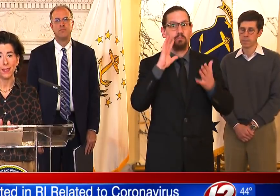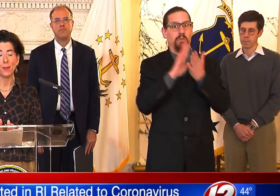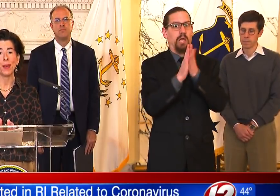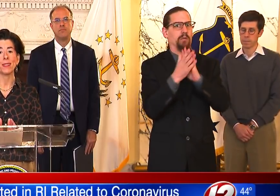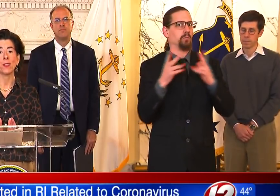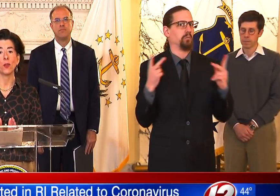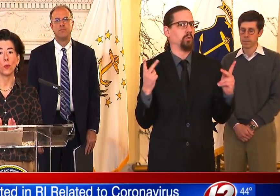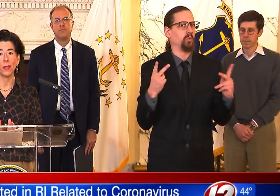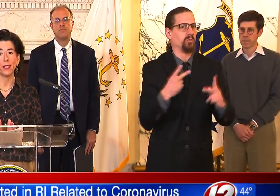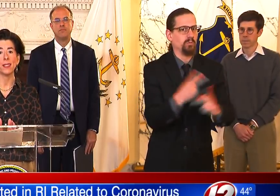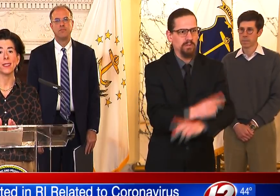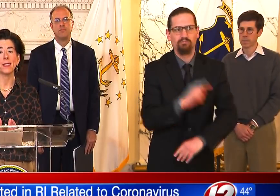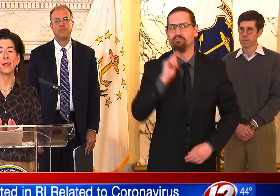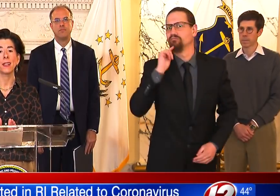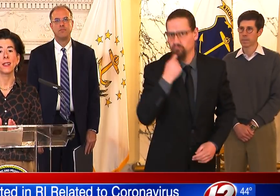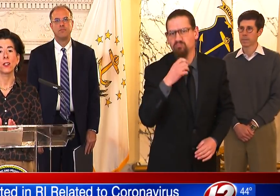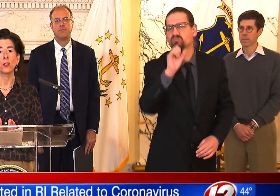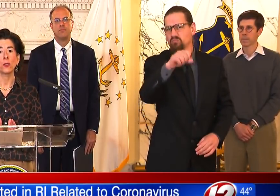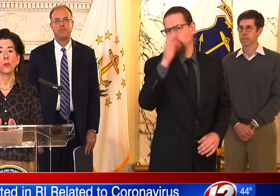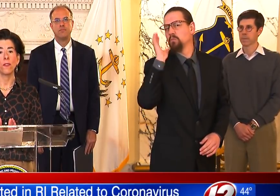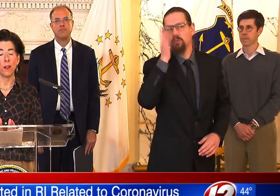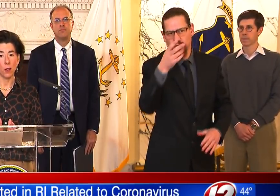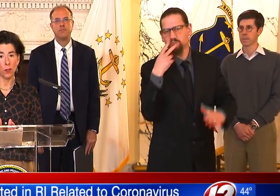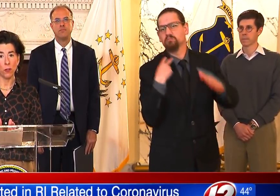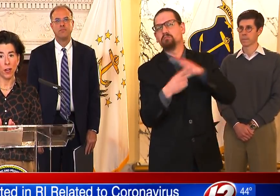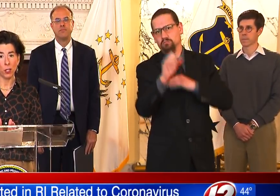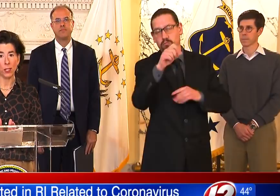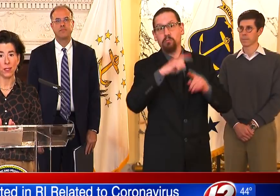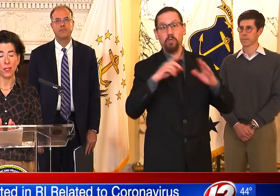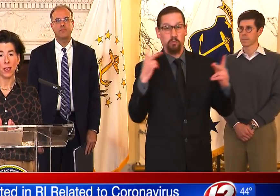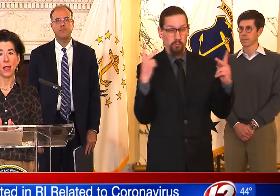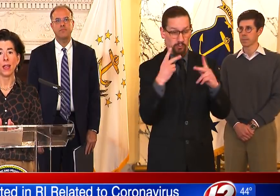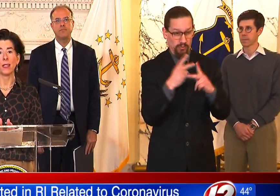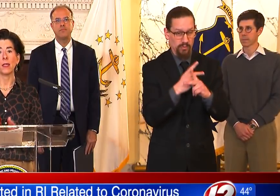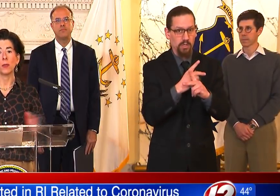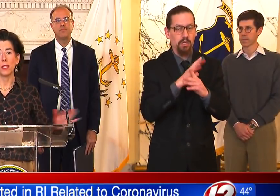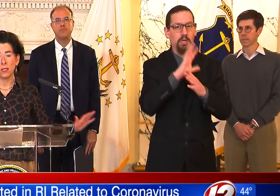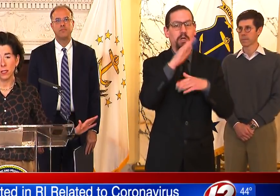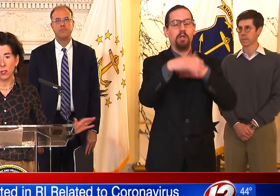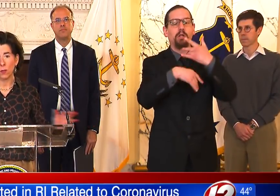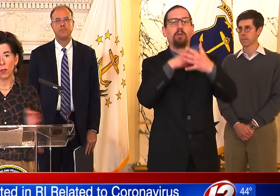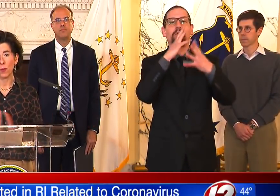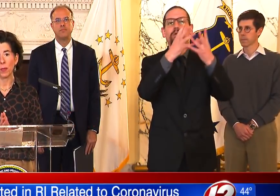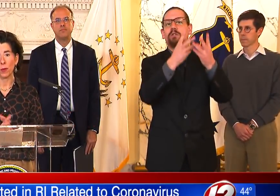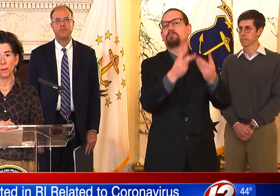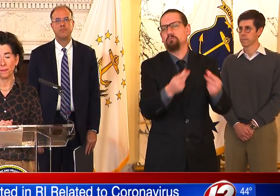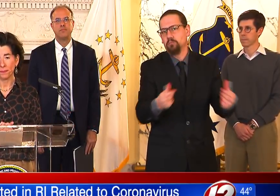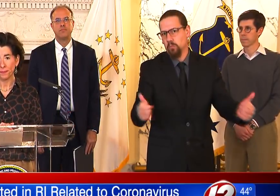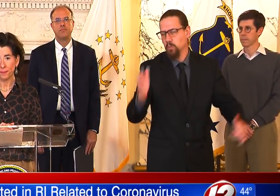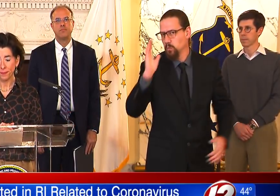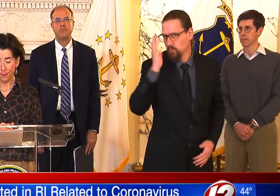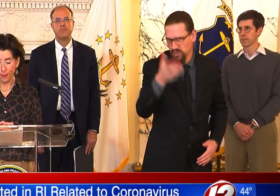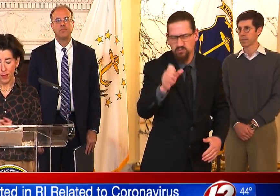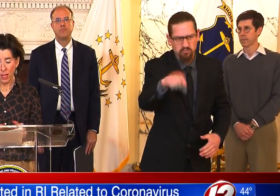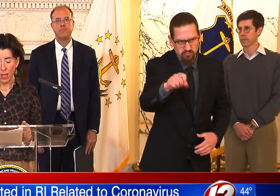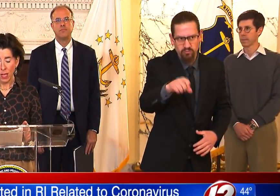CERTAINLY BEFORE IT GETS BETTER. HOW MUCH WORSE DEPENDS ON NEW.